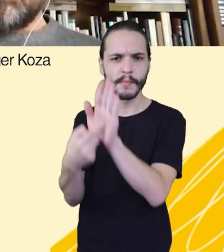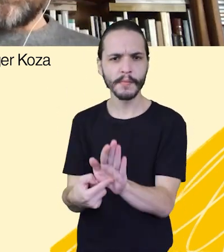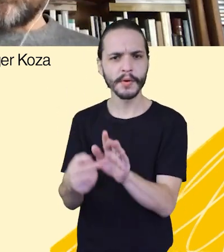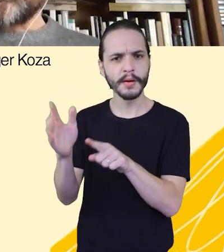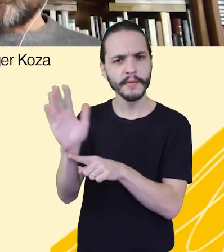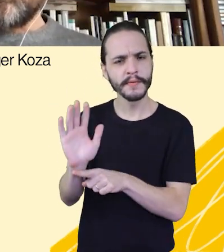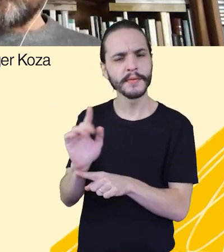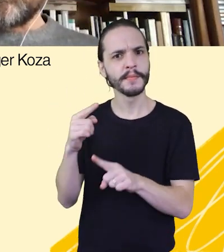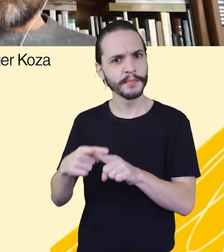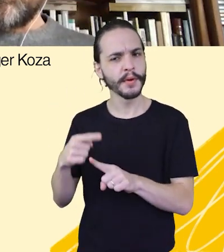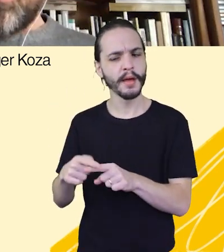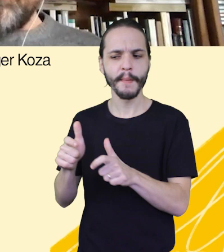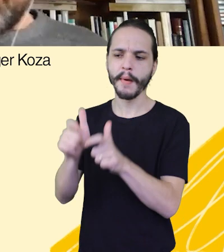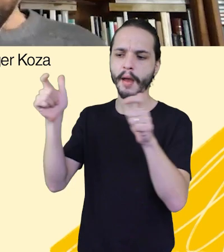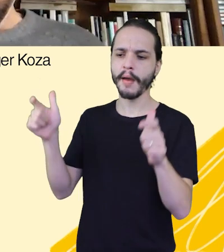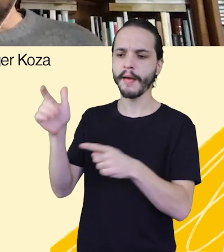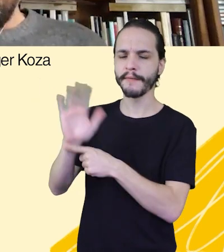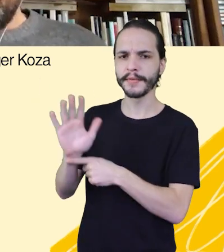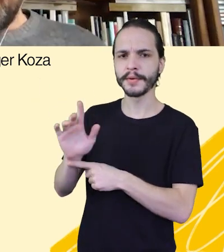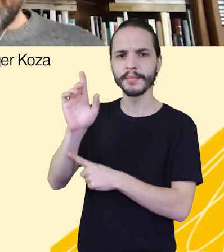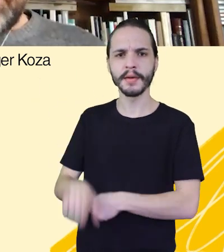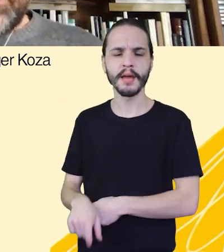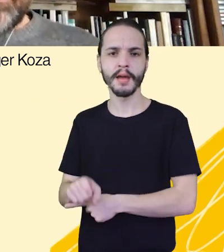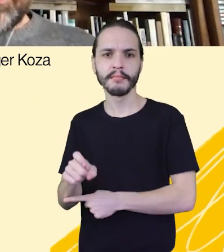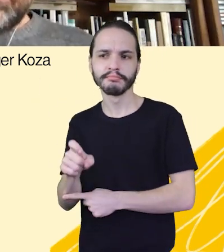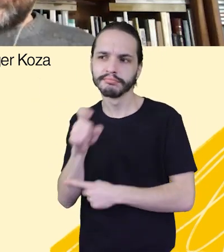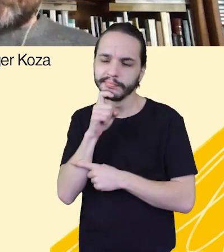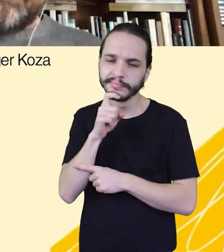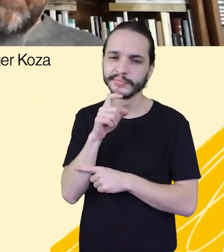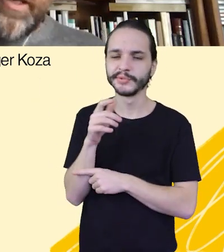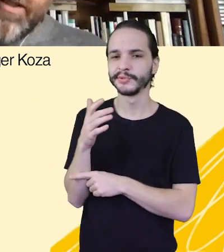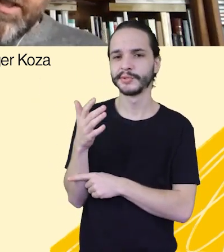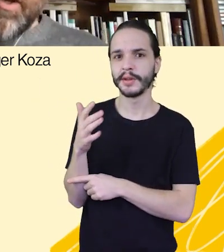But also going through something very difficult to explore: feelings